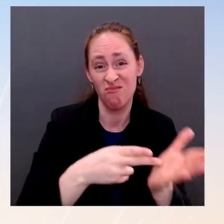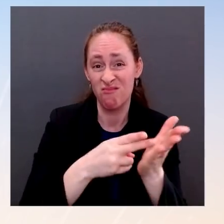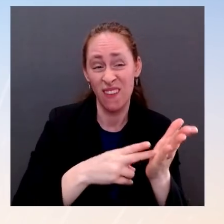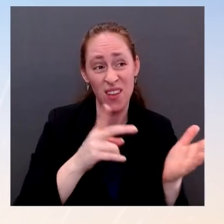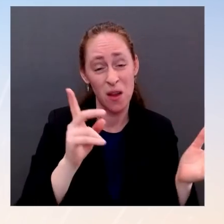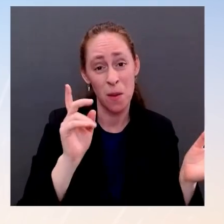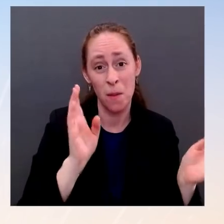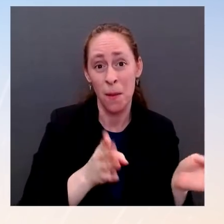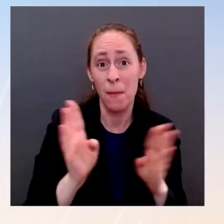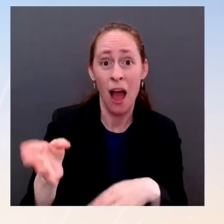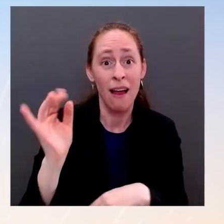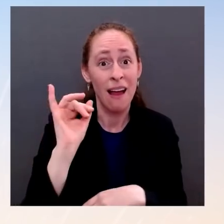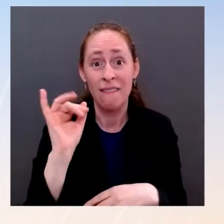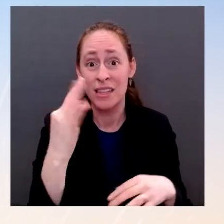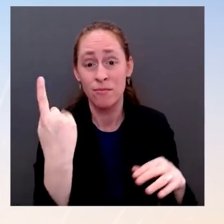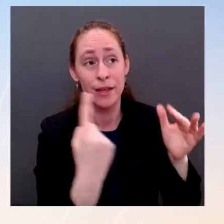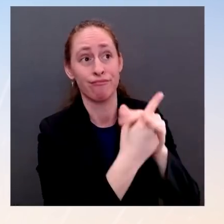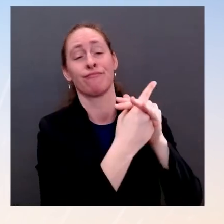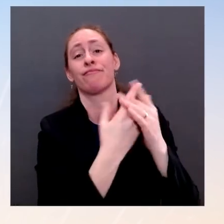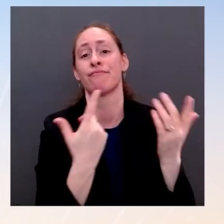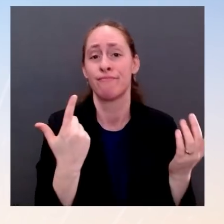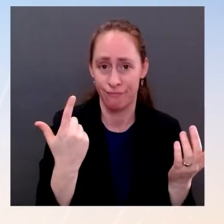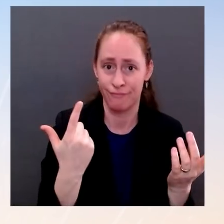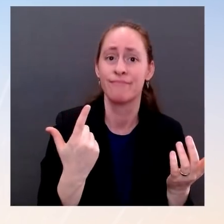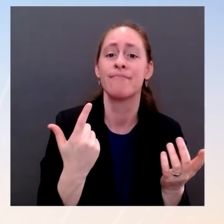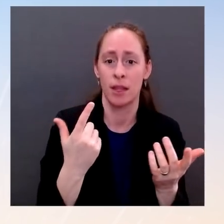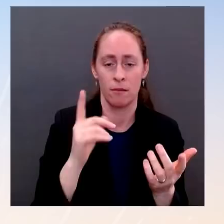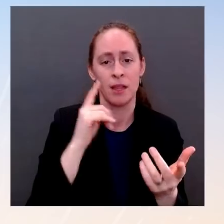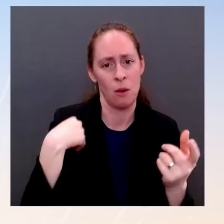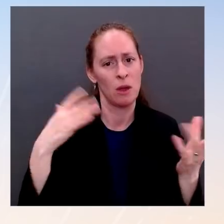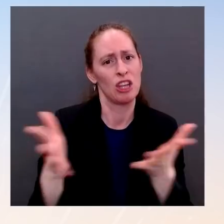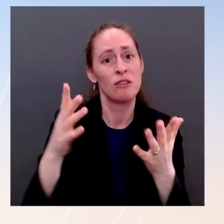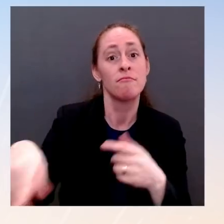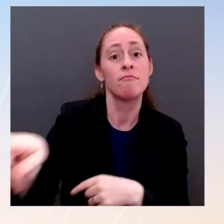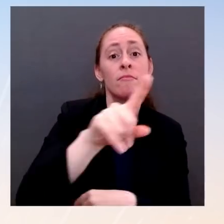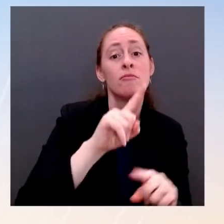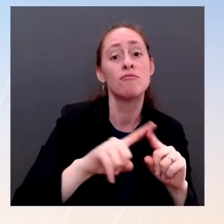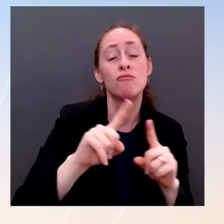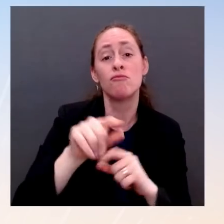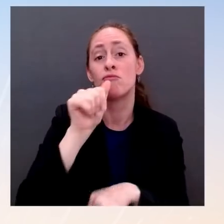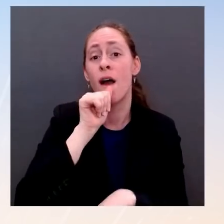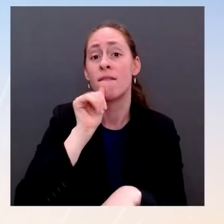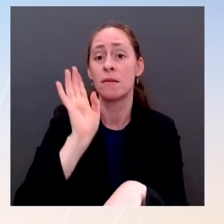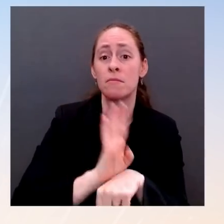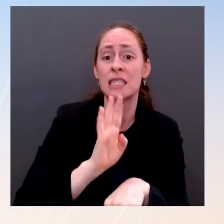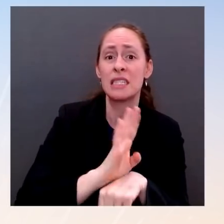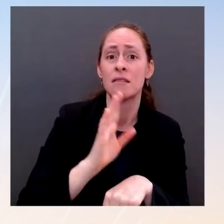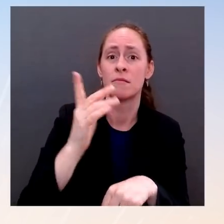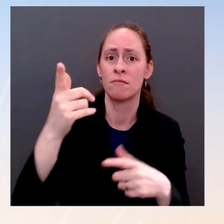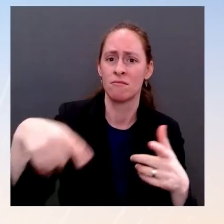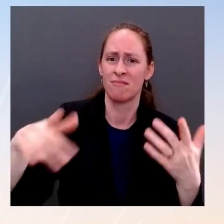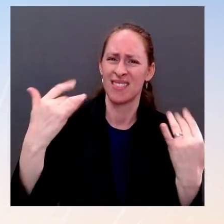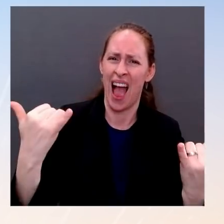encouraging private sector owners and operators to do the work they need to do to lock their digital doors and, essentially, do the equivalent